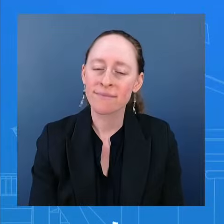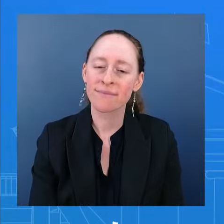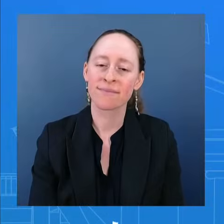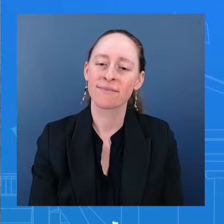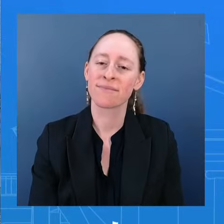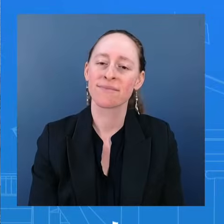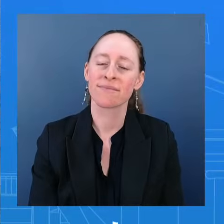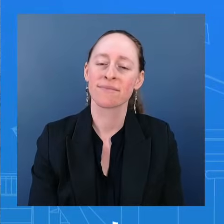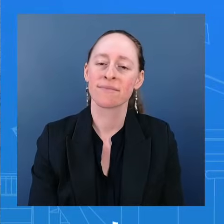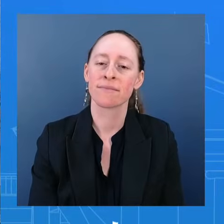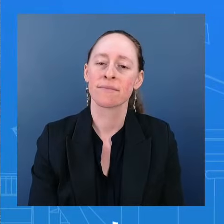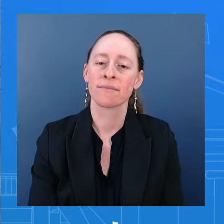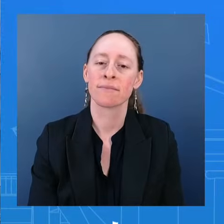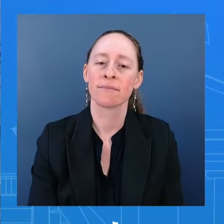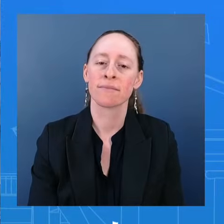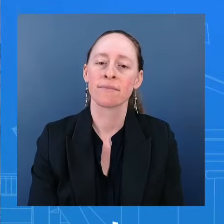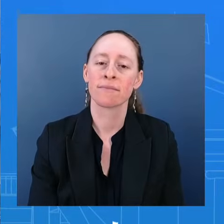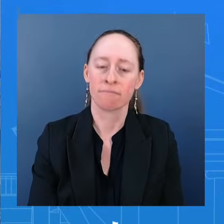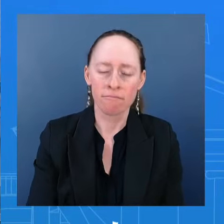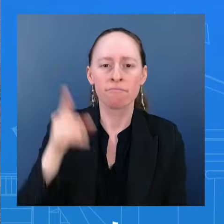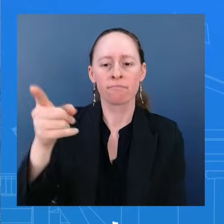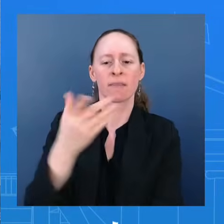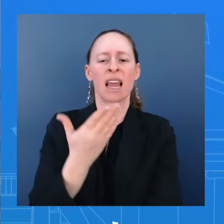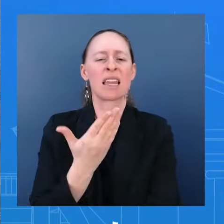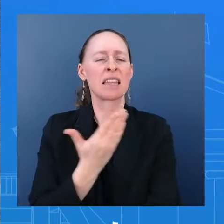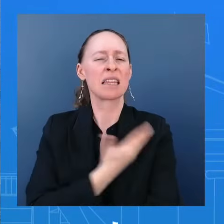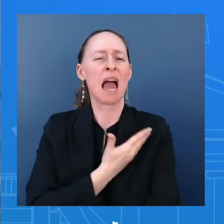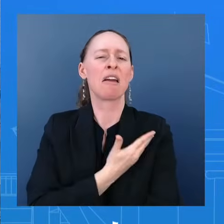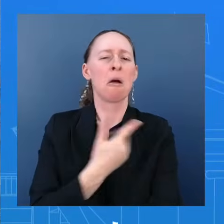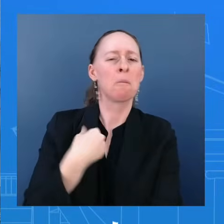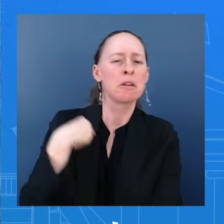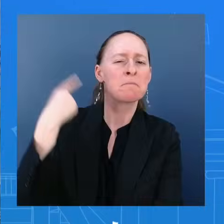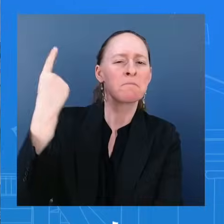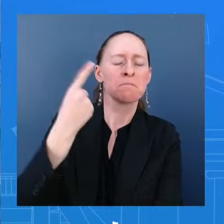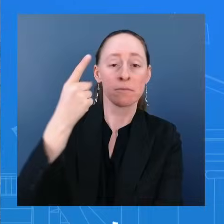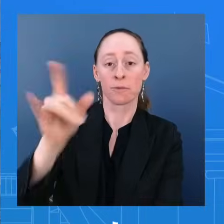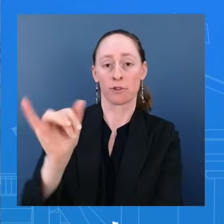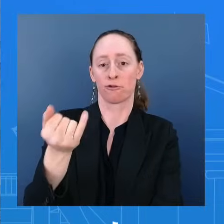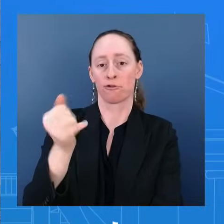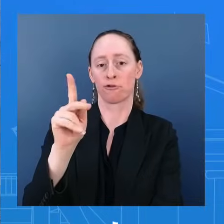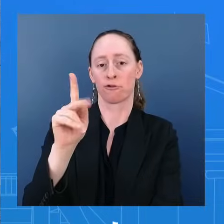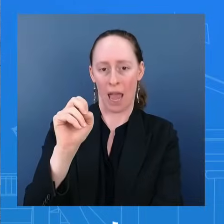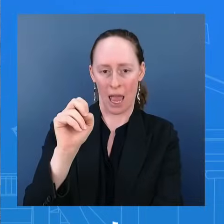In those comments in Jerusalem earlier today, Jake Sullivan said that the posture of both Prime Minister Netanyahu to do a deal